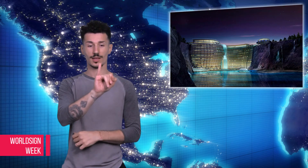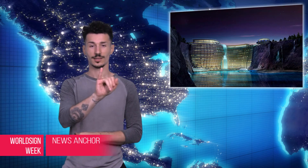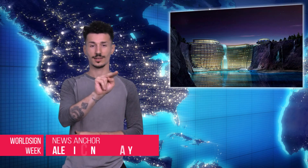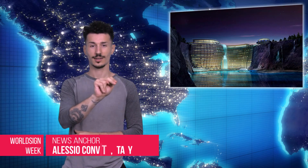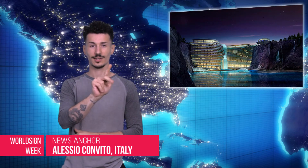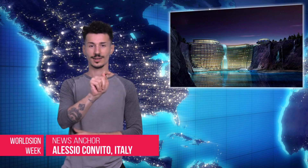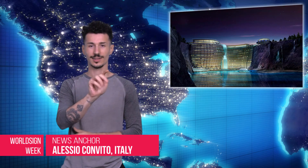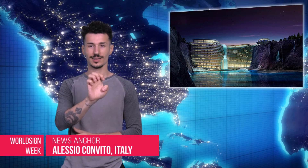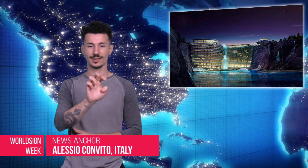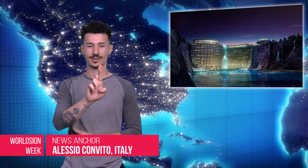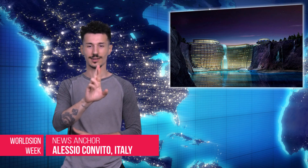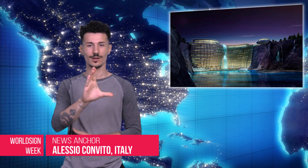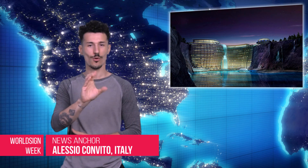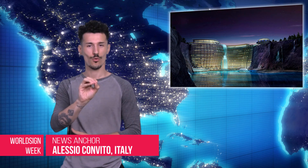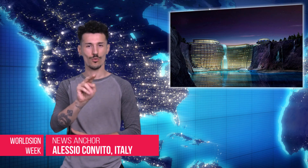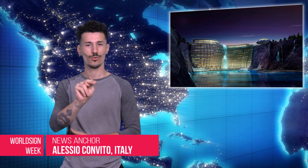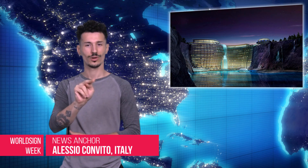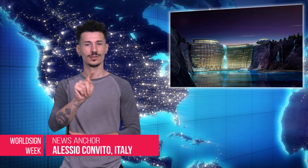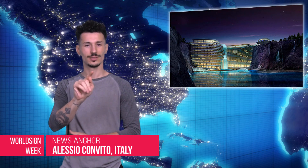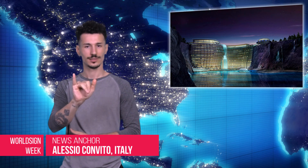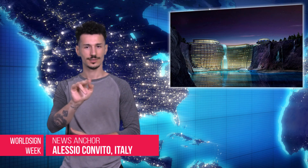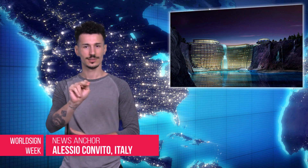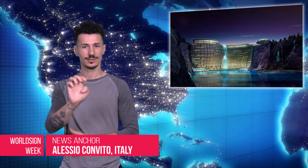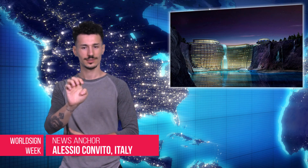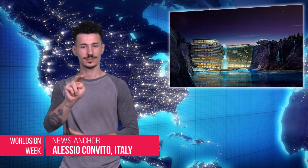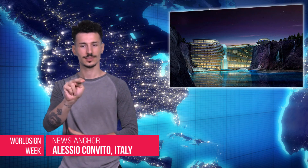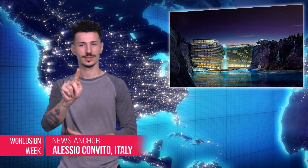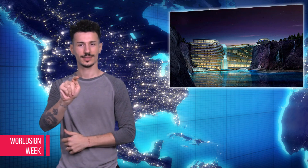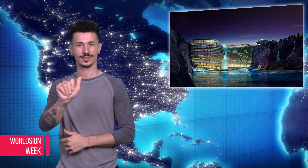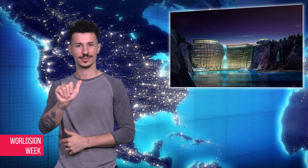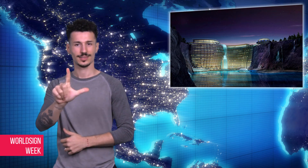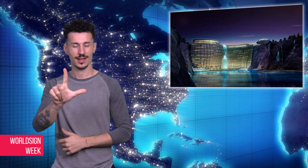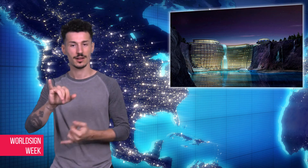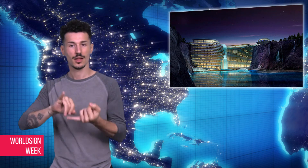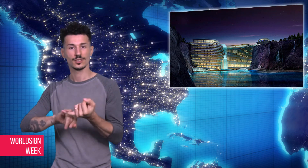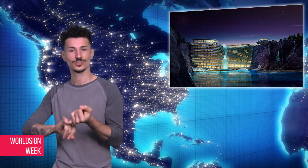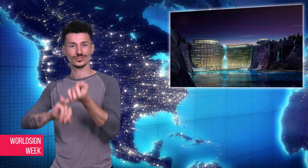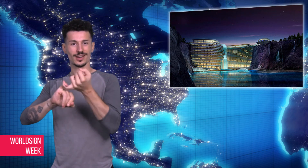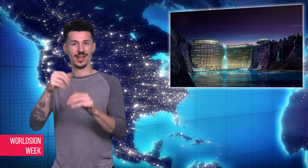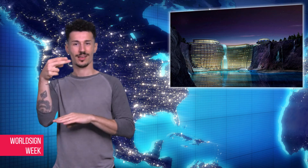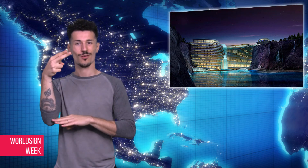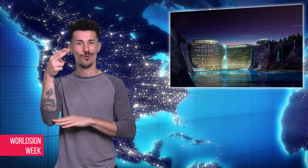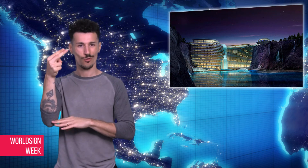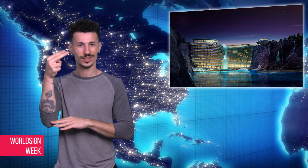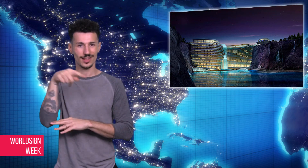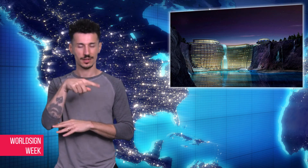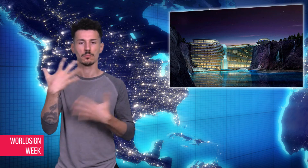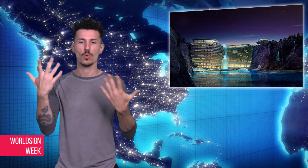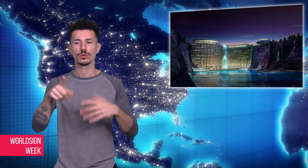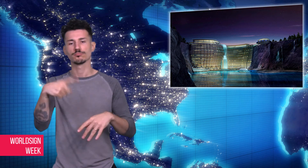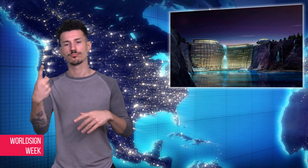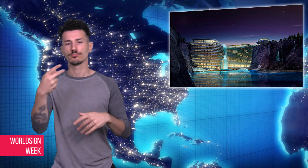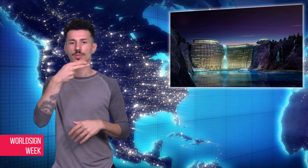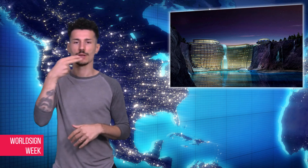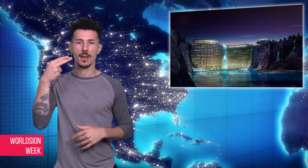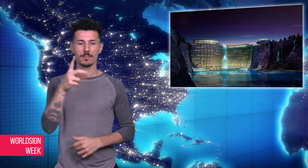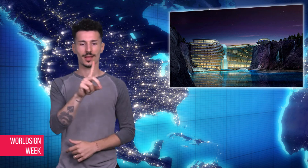Alessio: InterContinental Shanghai Wonderland, also known as the Deep Pit